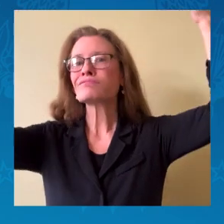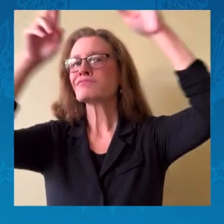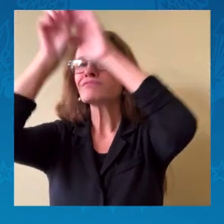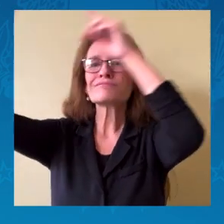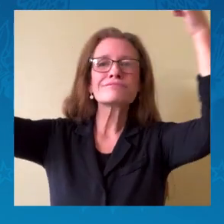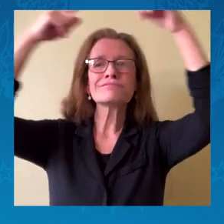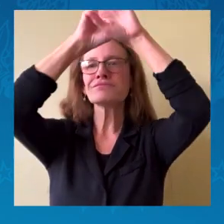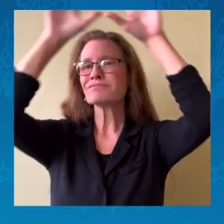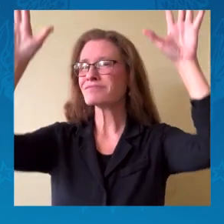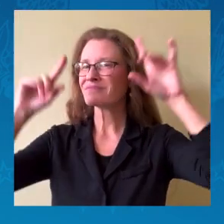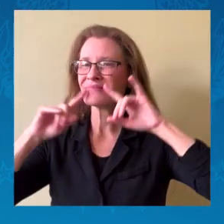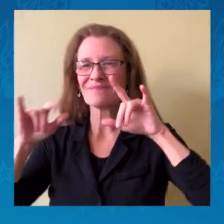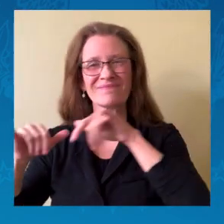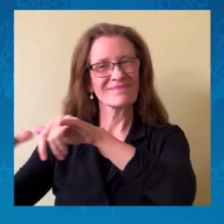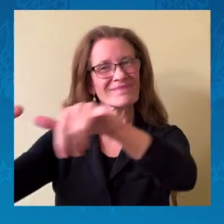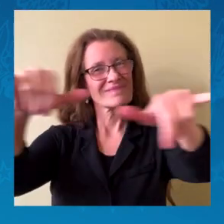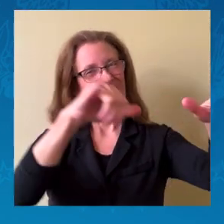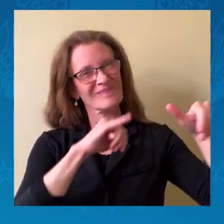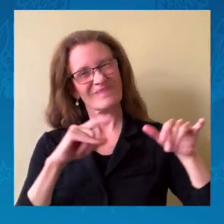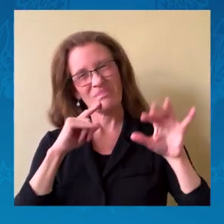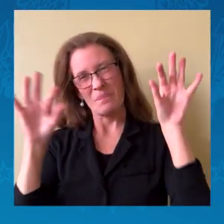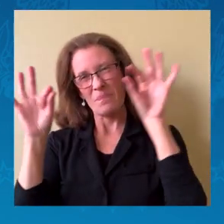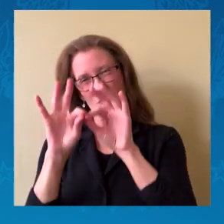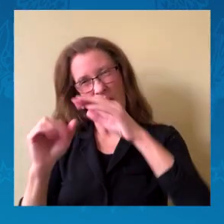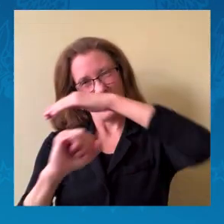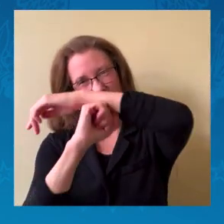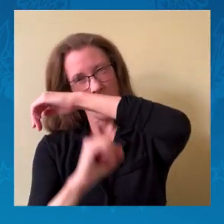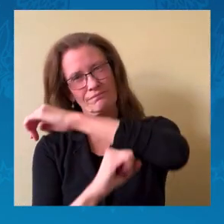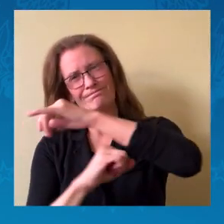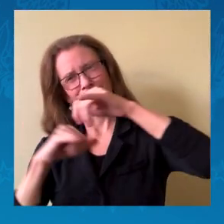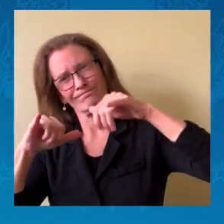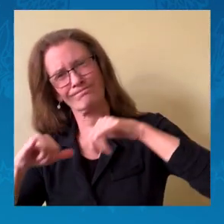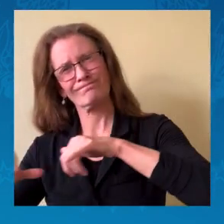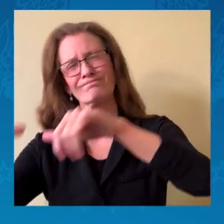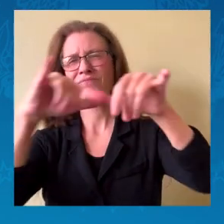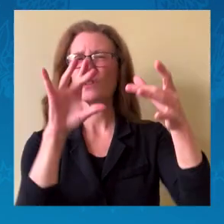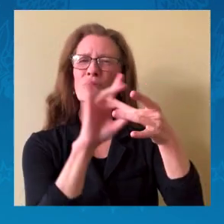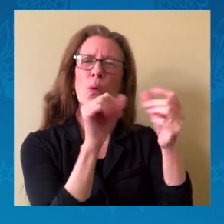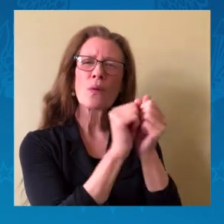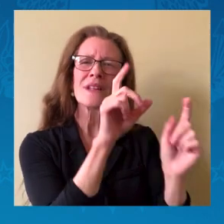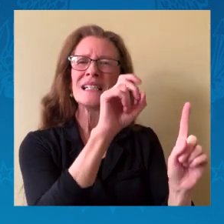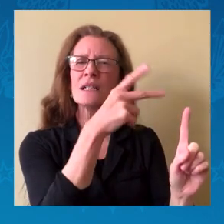by the Department of Defense, the Office of Space Commerce developed at the request of Congress.